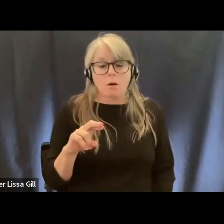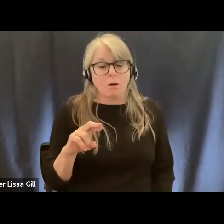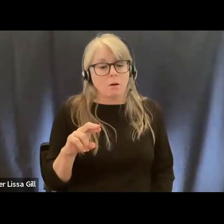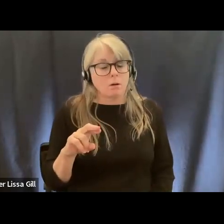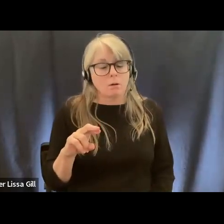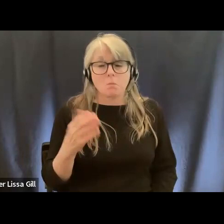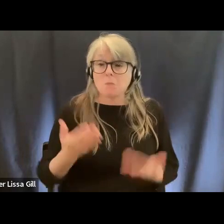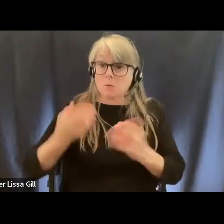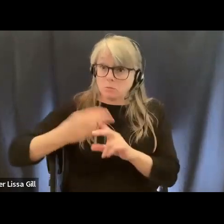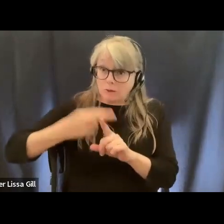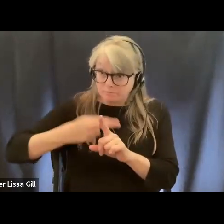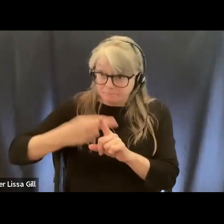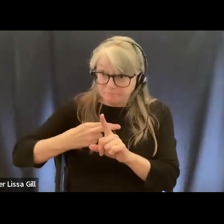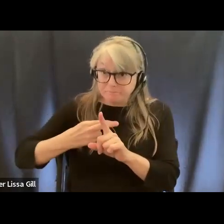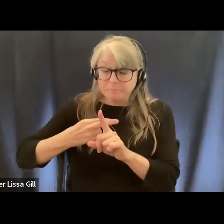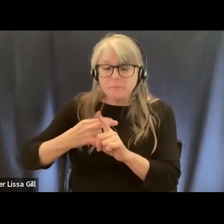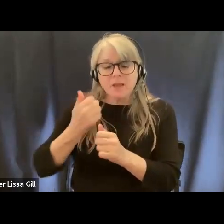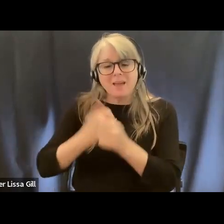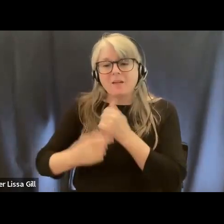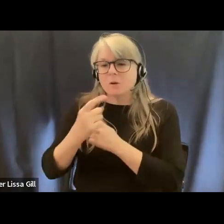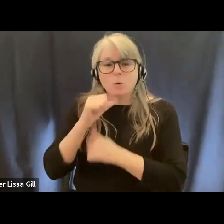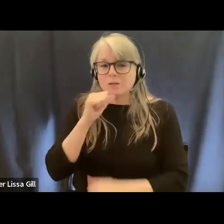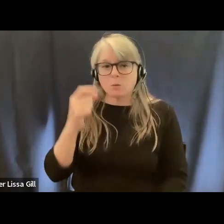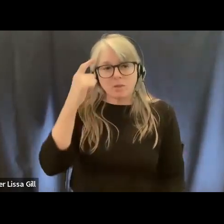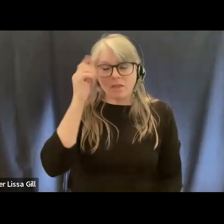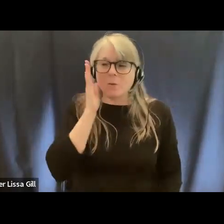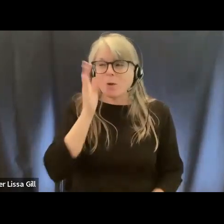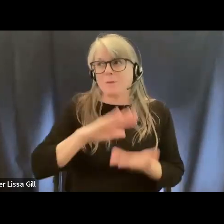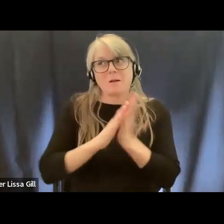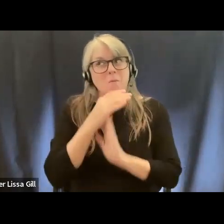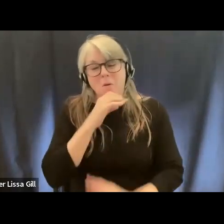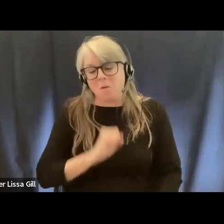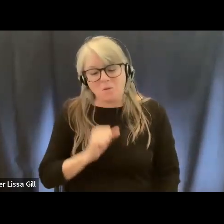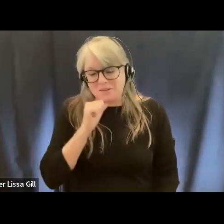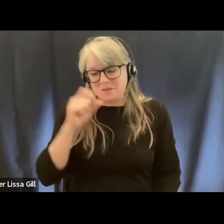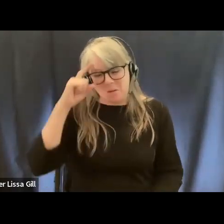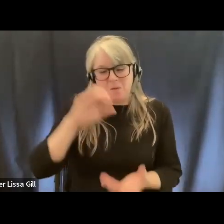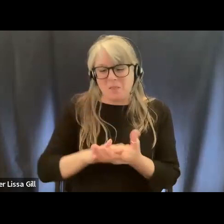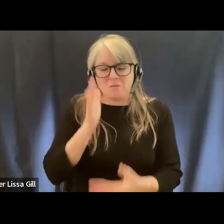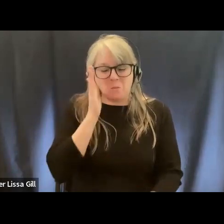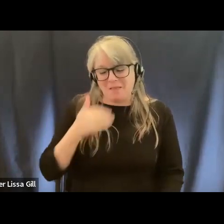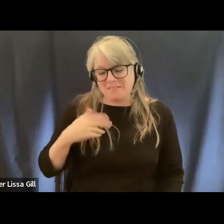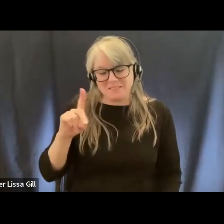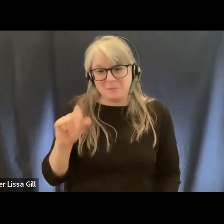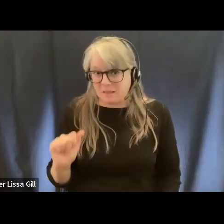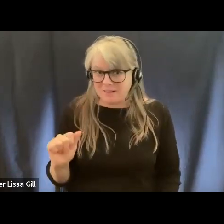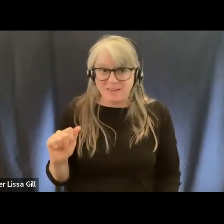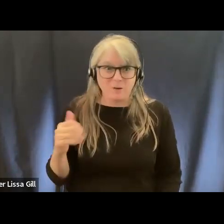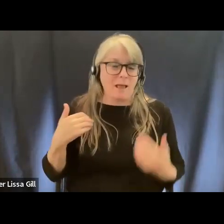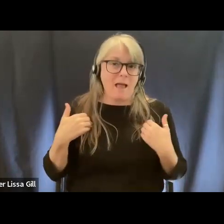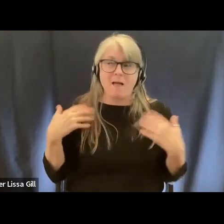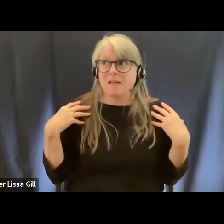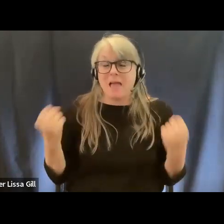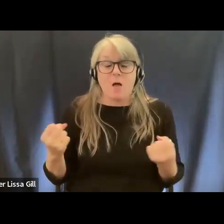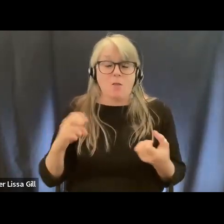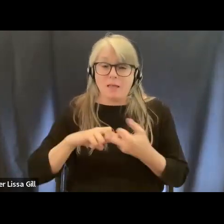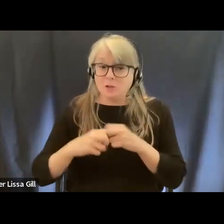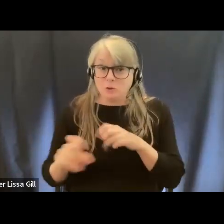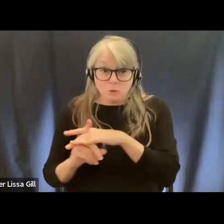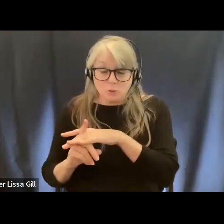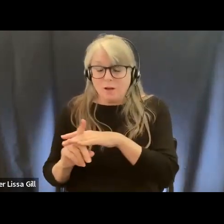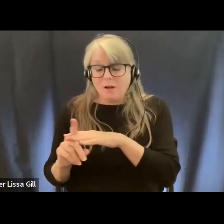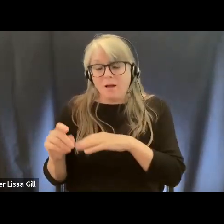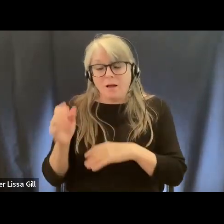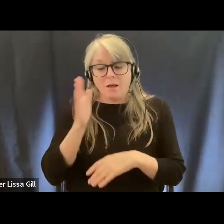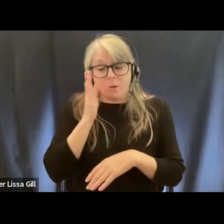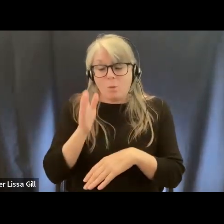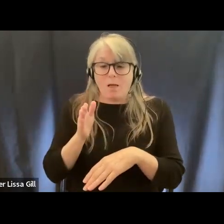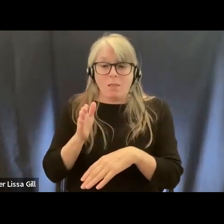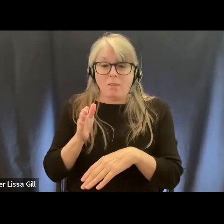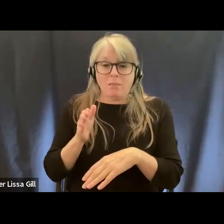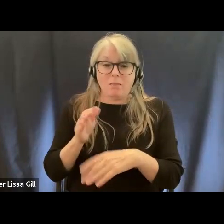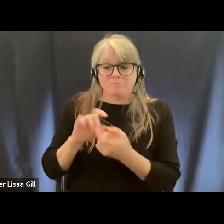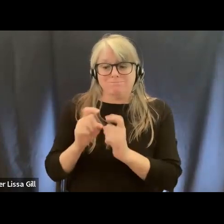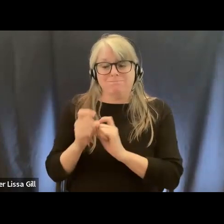Everyone doesn't think they're gonna get old or doesn't believe that they're going to get a disability or have a health issue that comes up that's going to modify their existing.